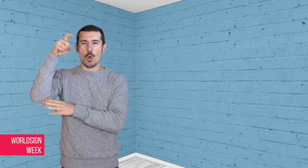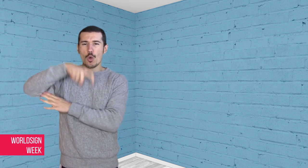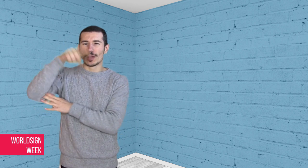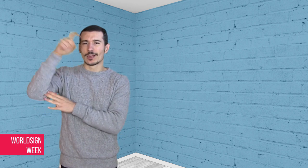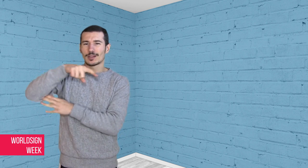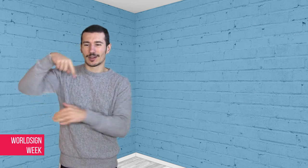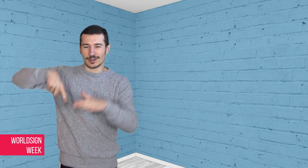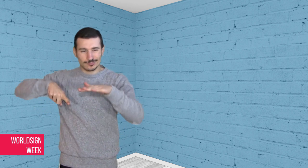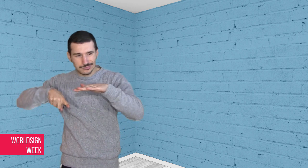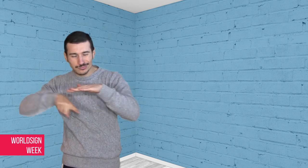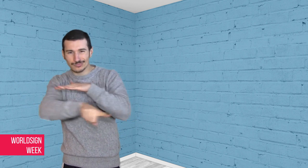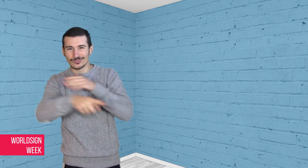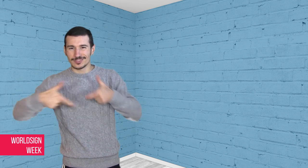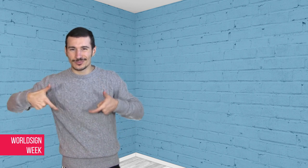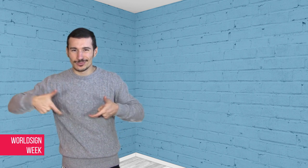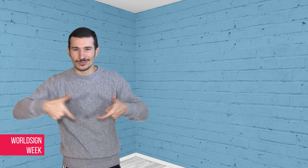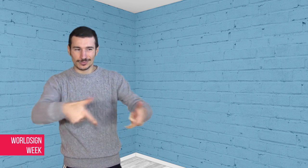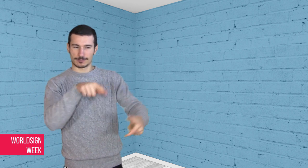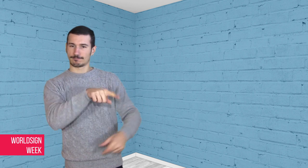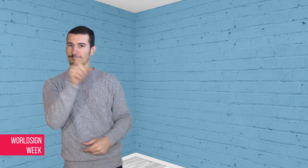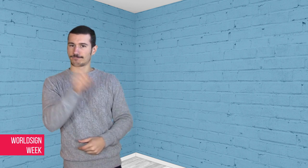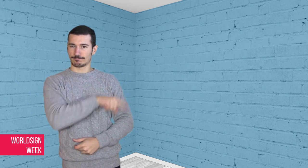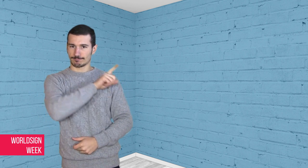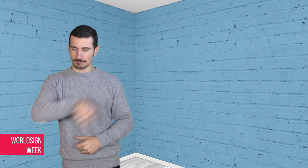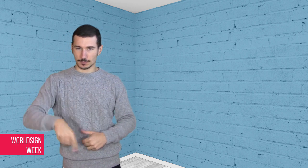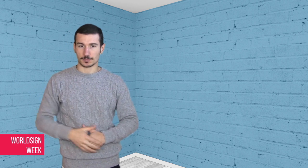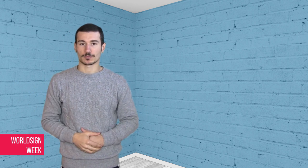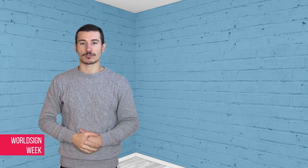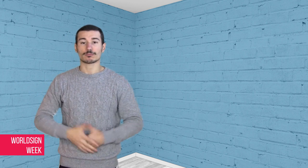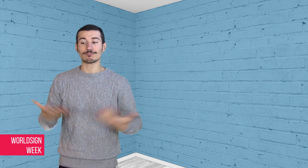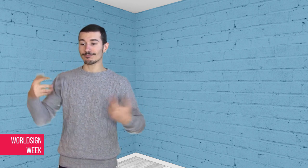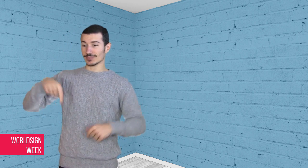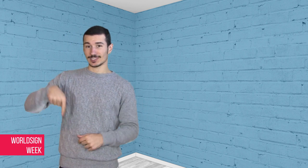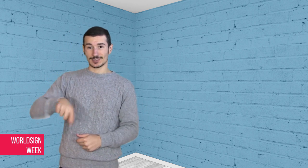protesting against oil pipe project.